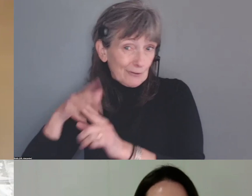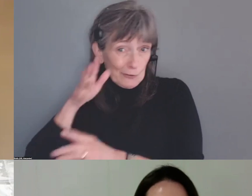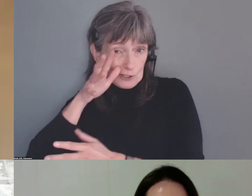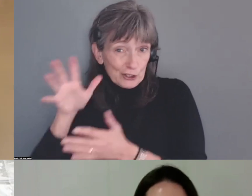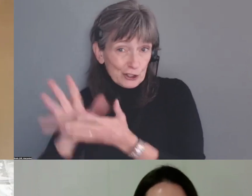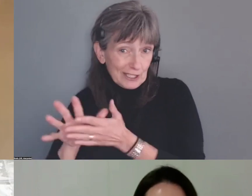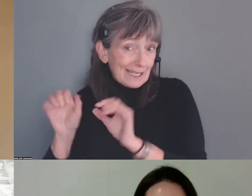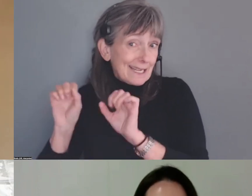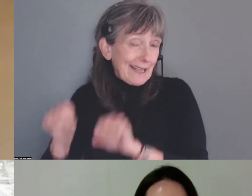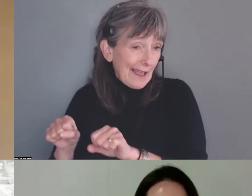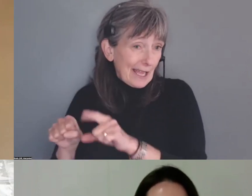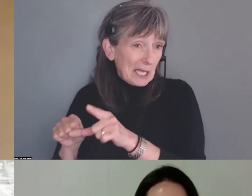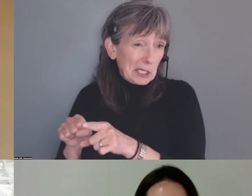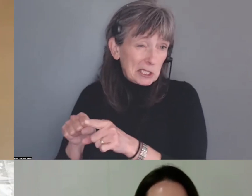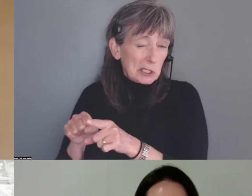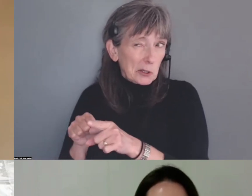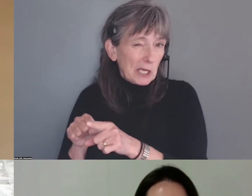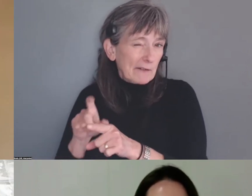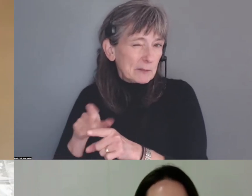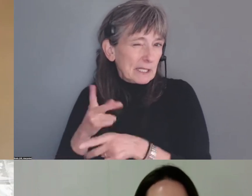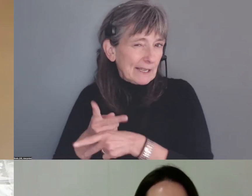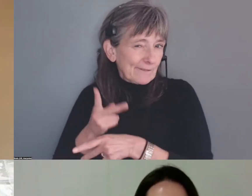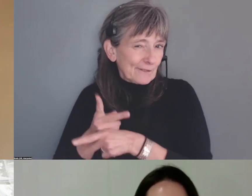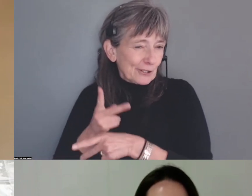you have to do your general checkup. Madeleine: Just as there is in traditional